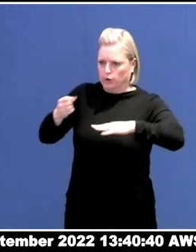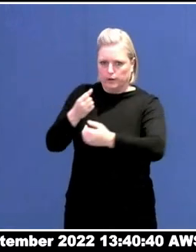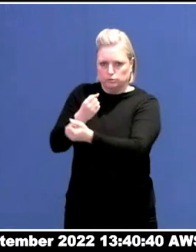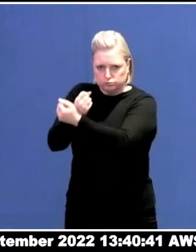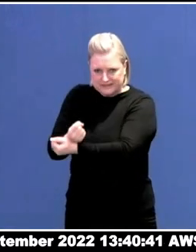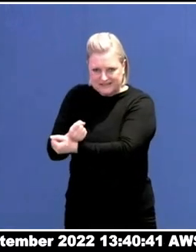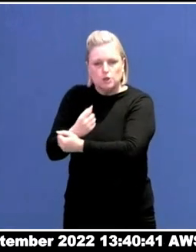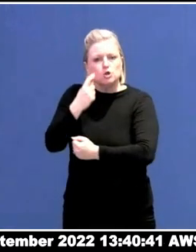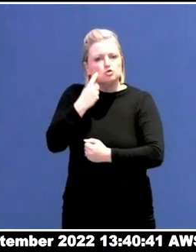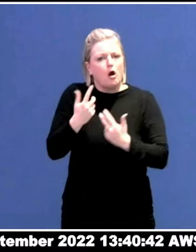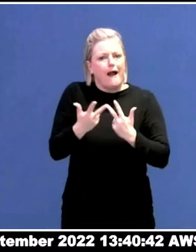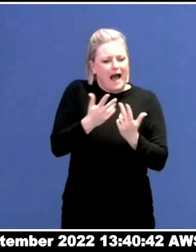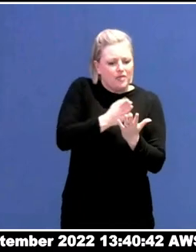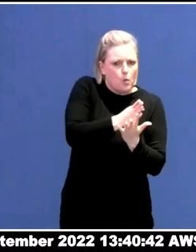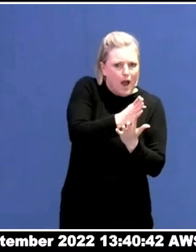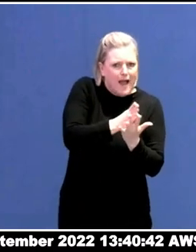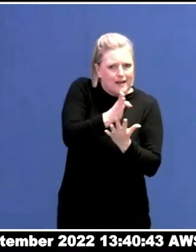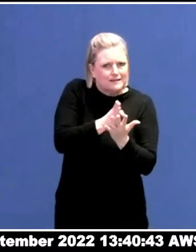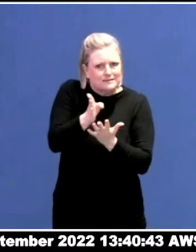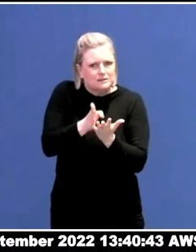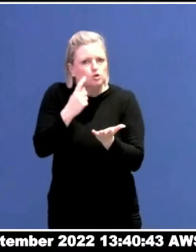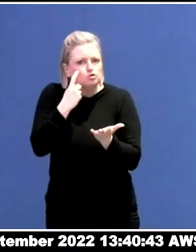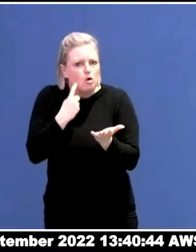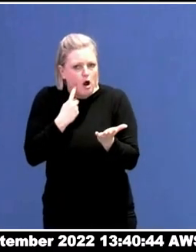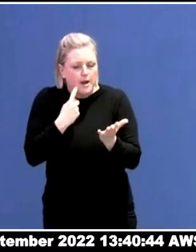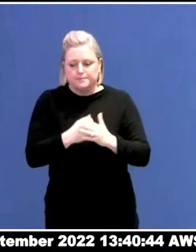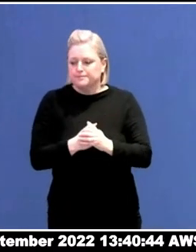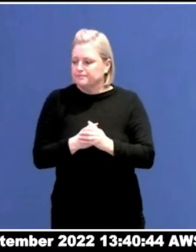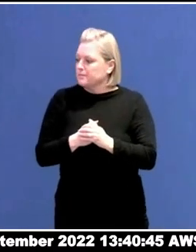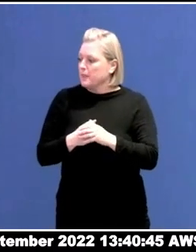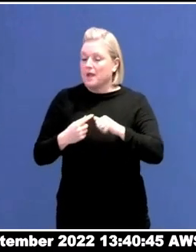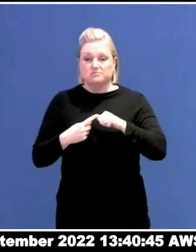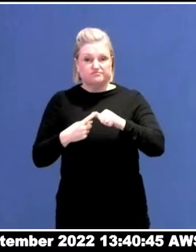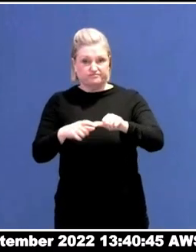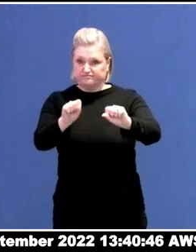These are mechanisms that have been used on the east coast very successfully to involve